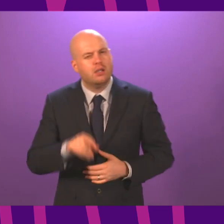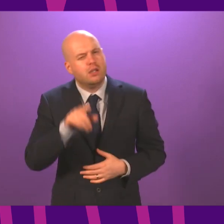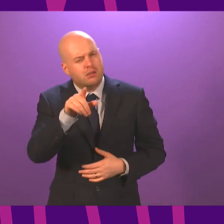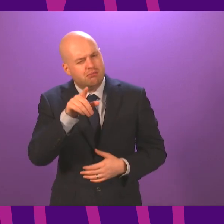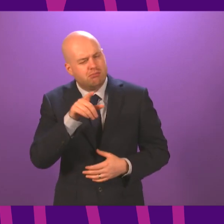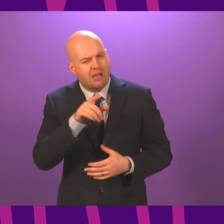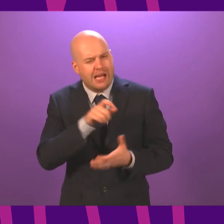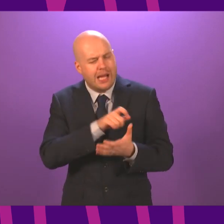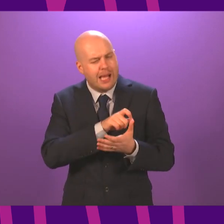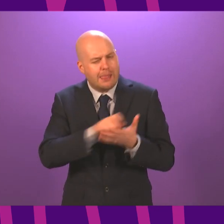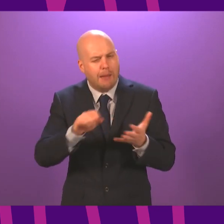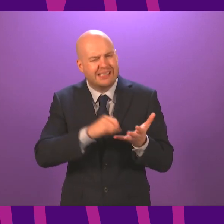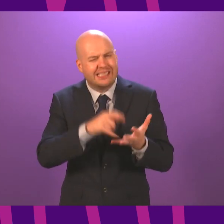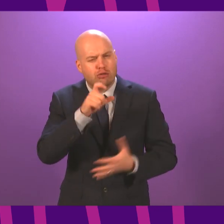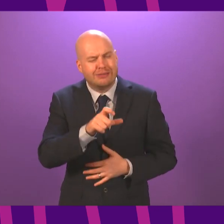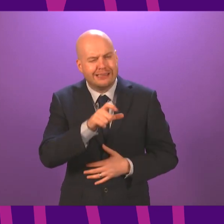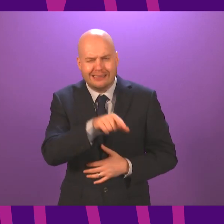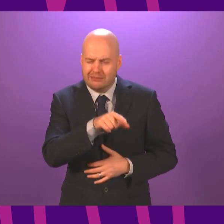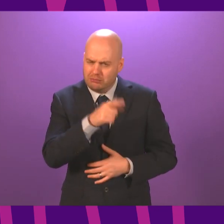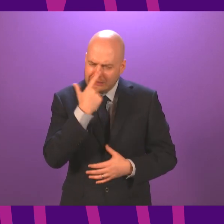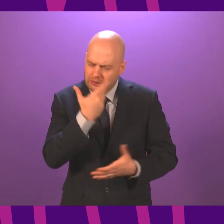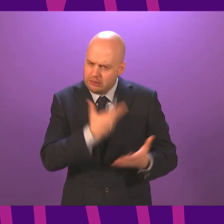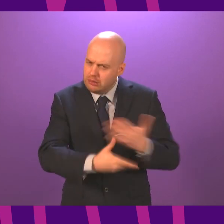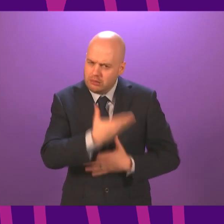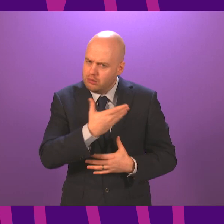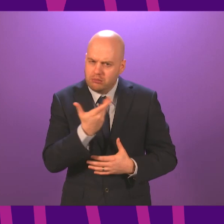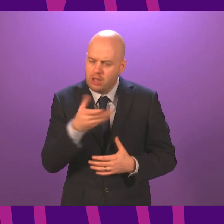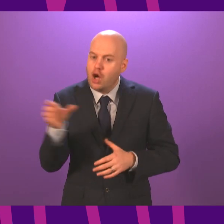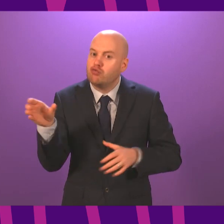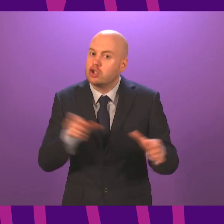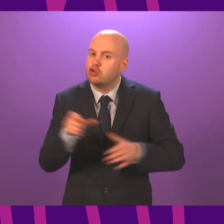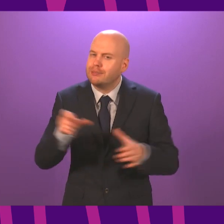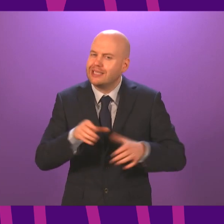How has the pandemic impacted on the recruitment of staff by the agency to date,